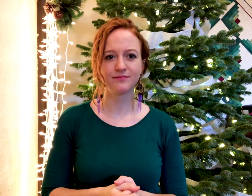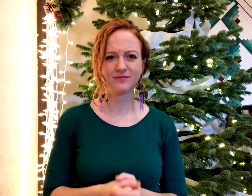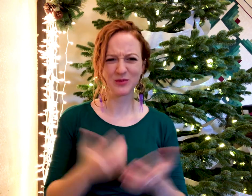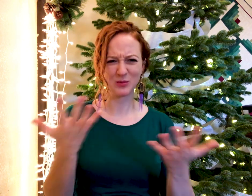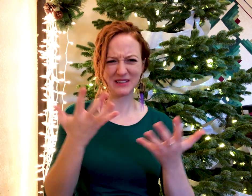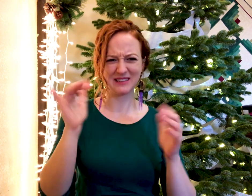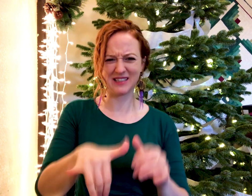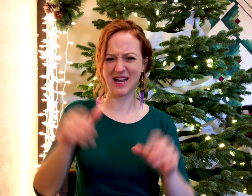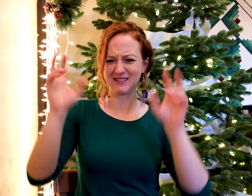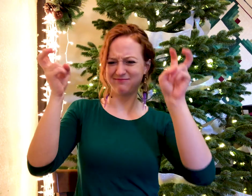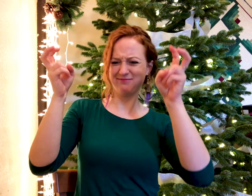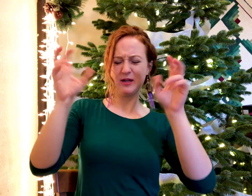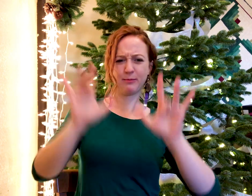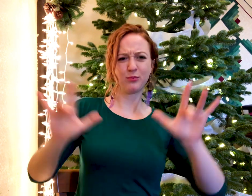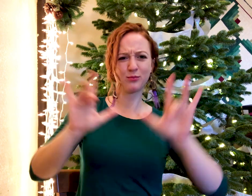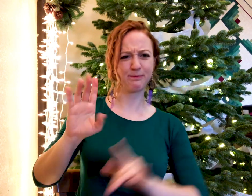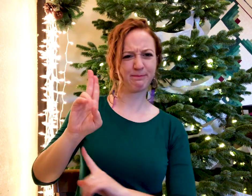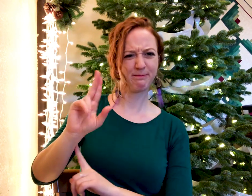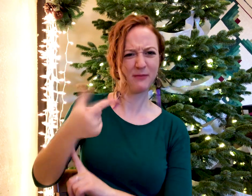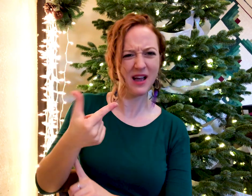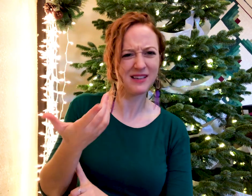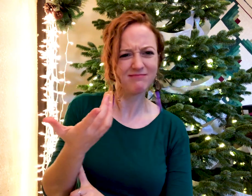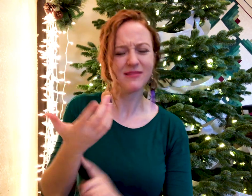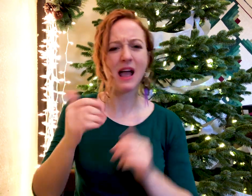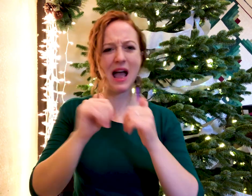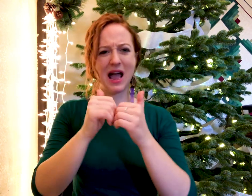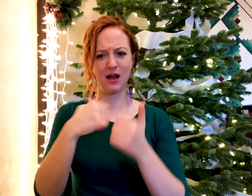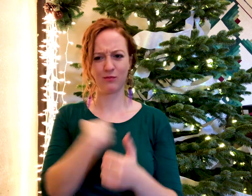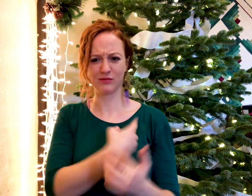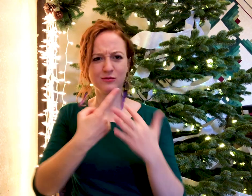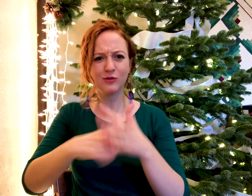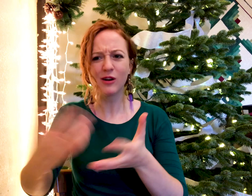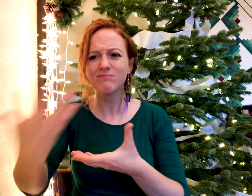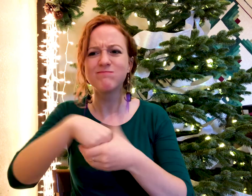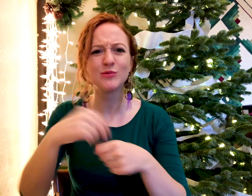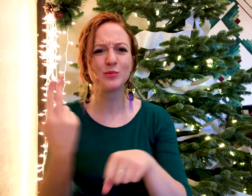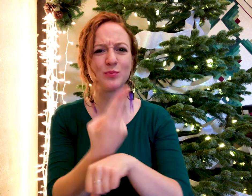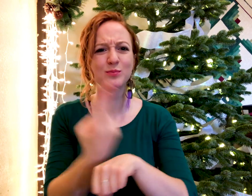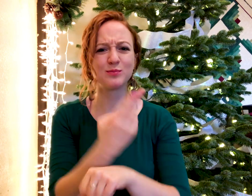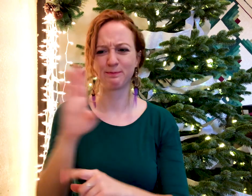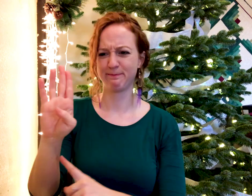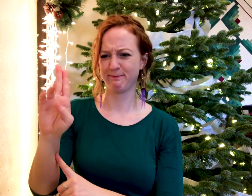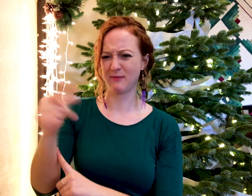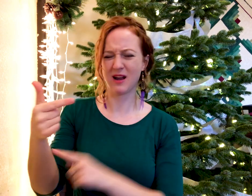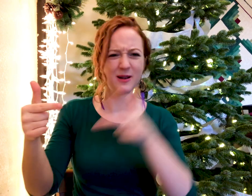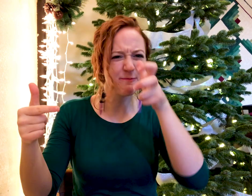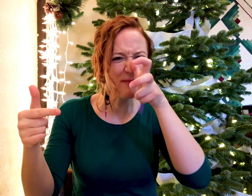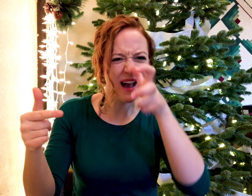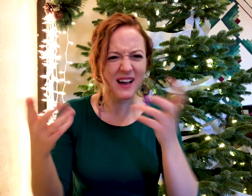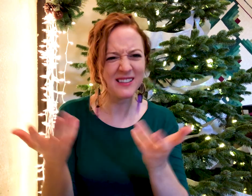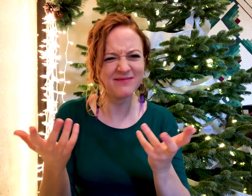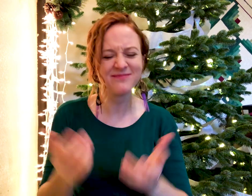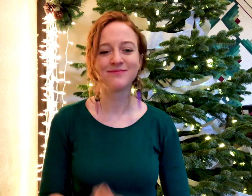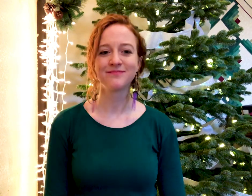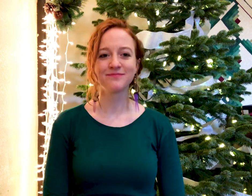What is a “computer bug” and how did we start using the term?